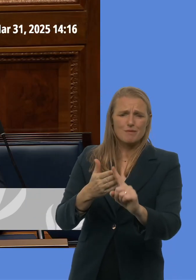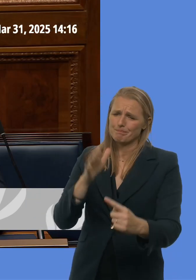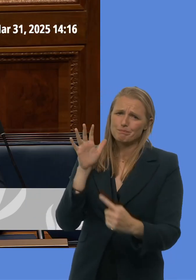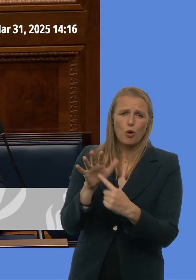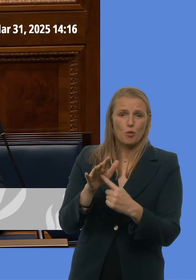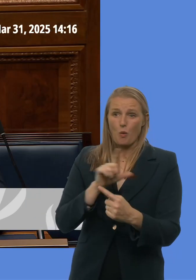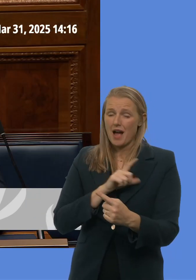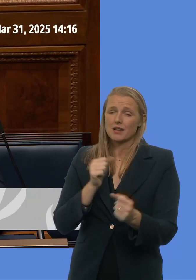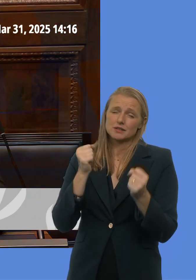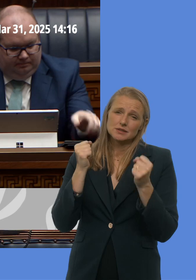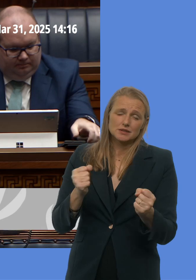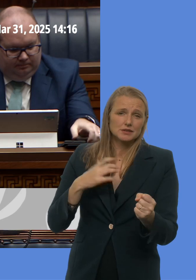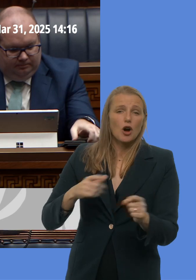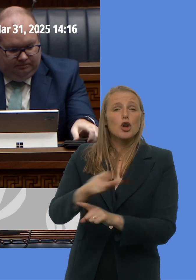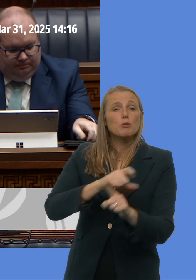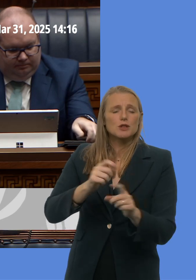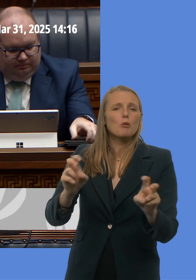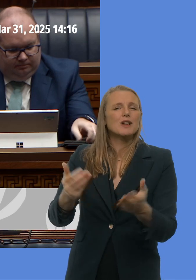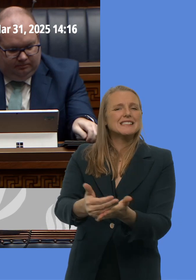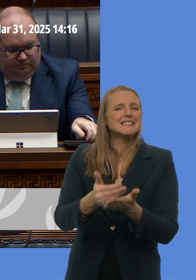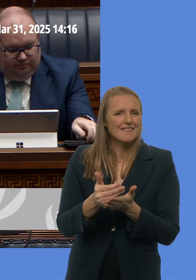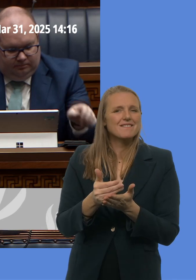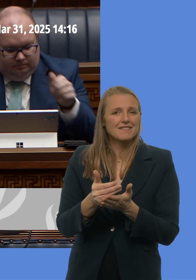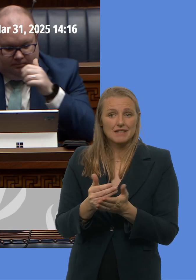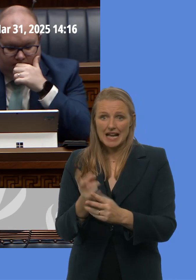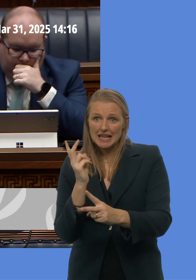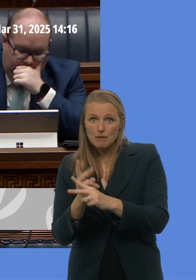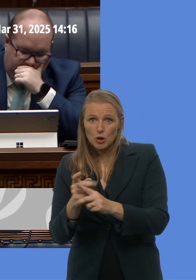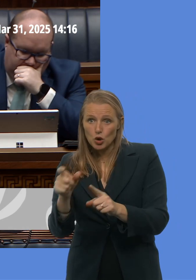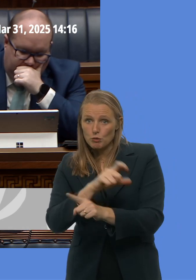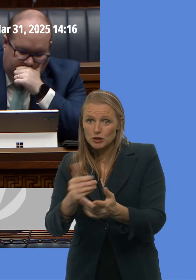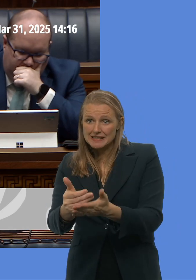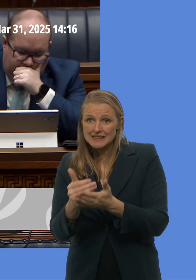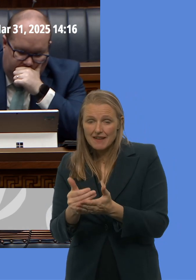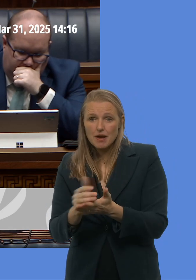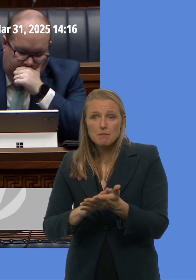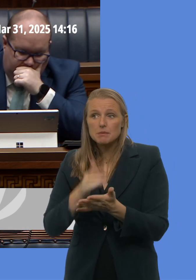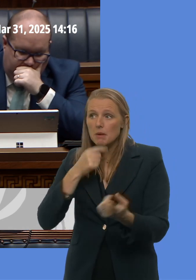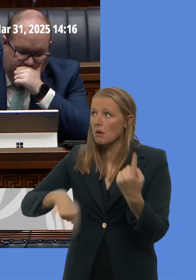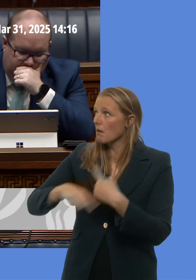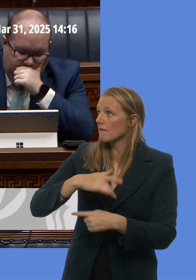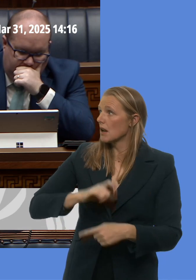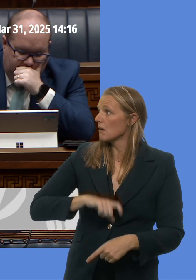safer communities, and keeping communities safe enables the confidence to live productively and engage fully in